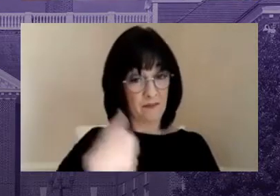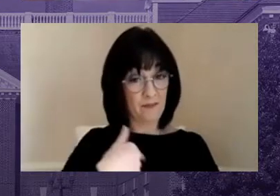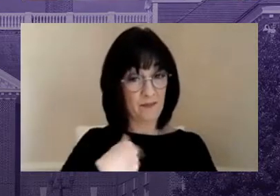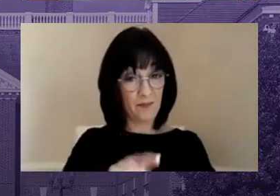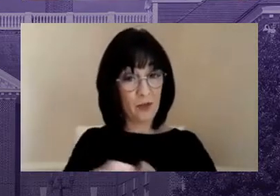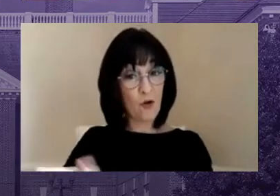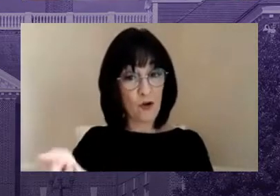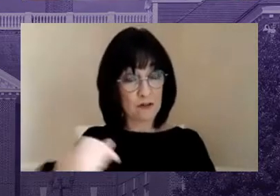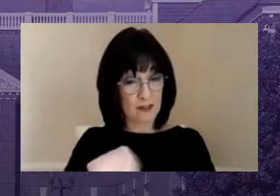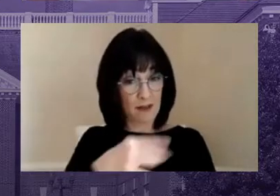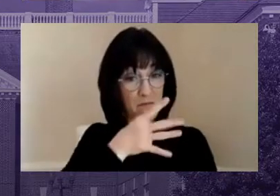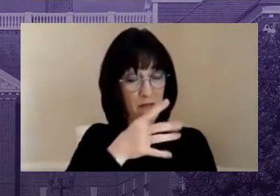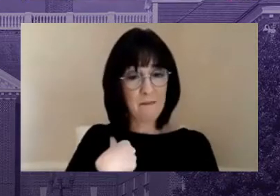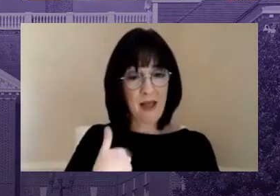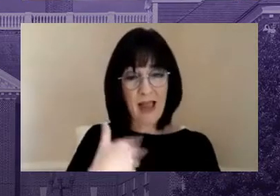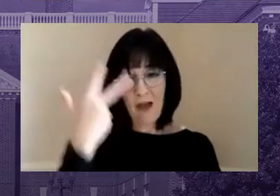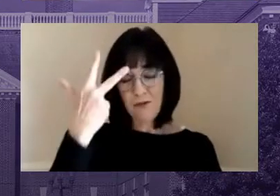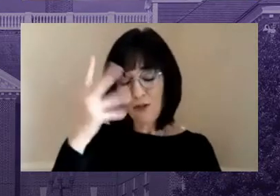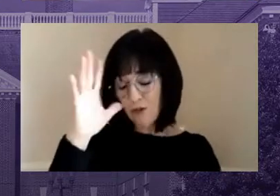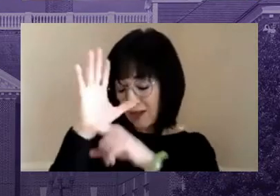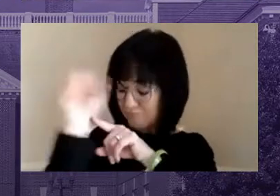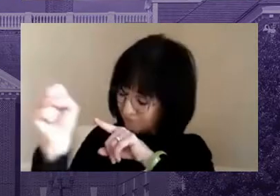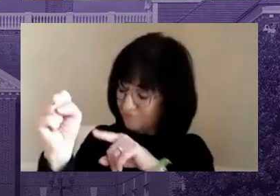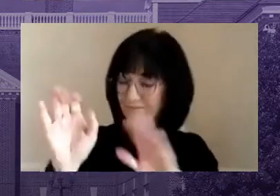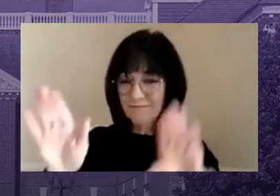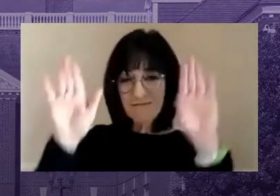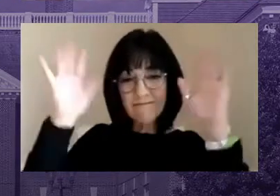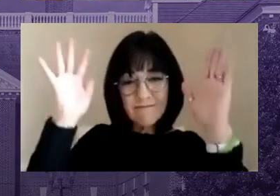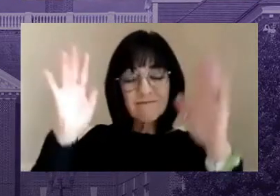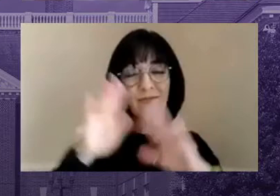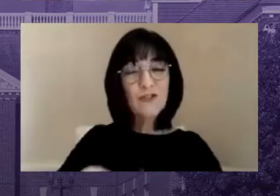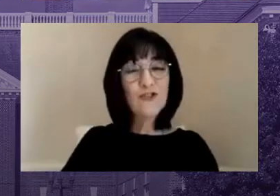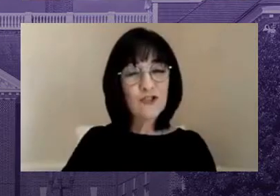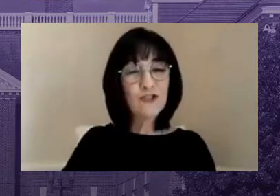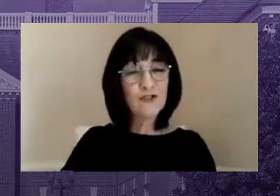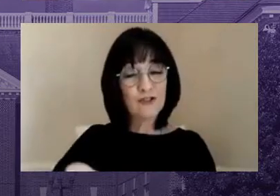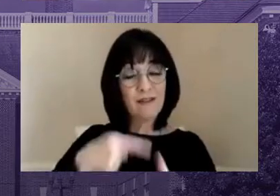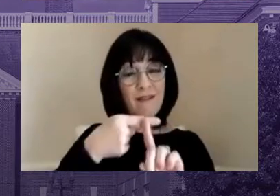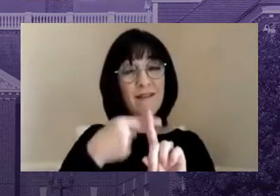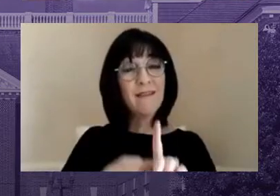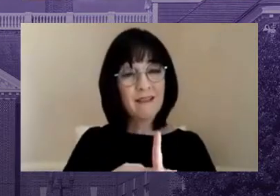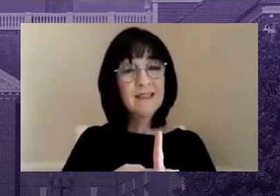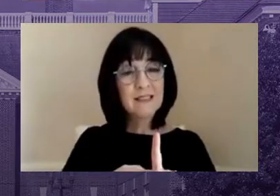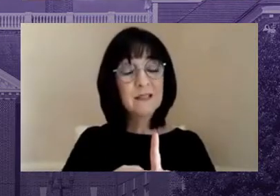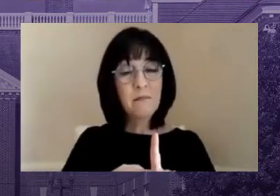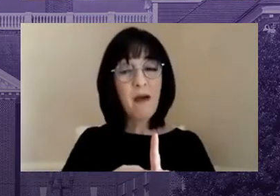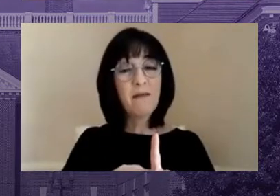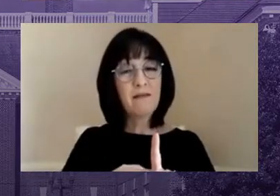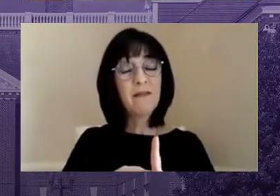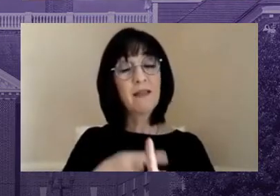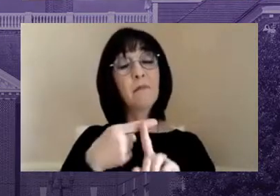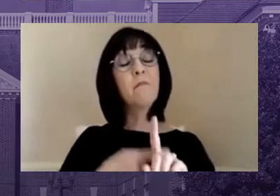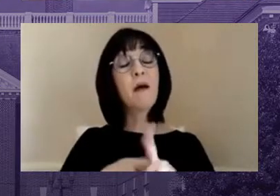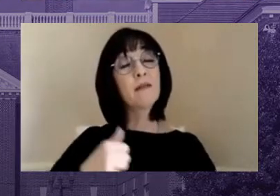children. And the month of the military child is about honoring their sacrifices and the sacrifices